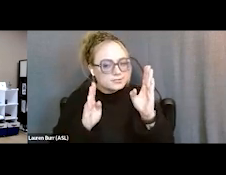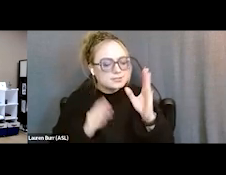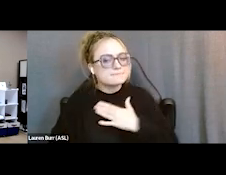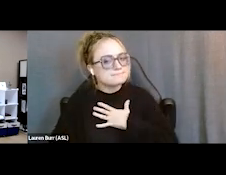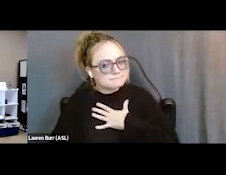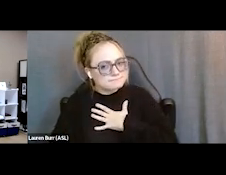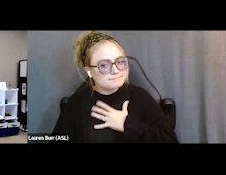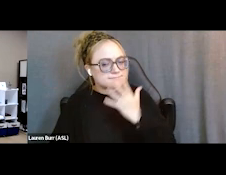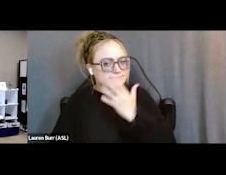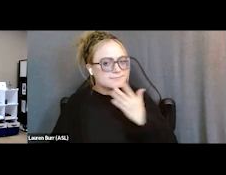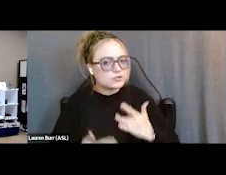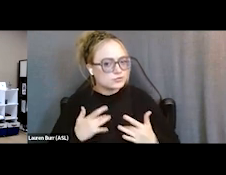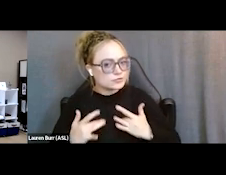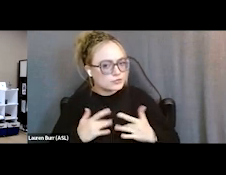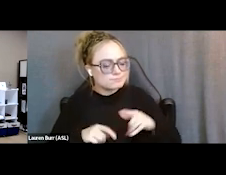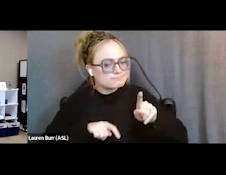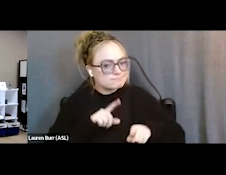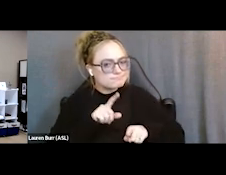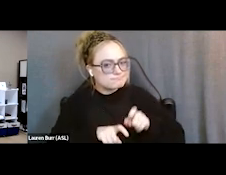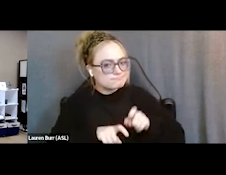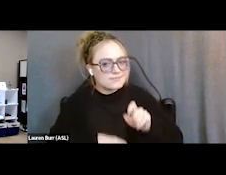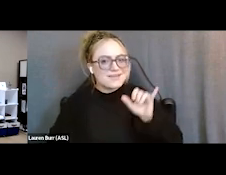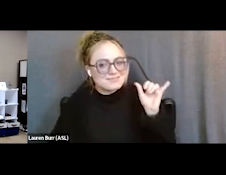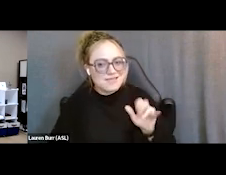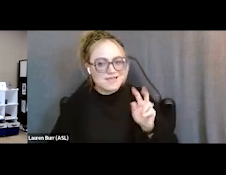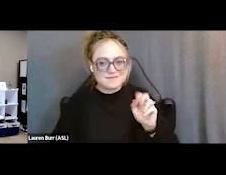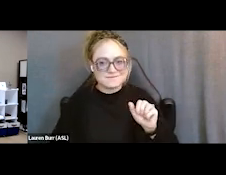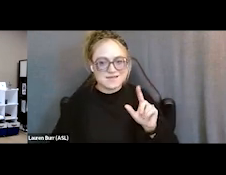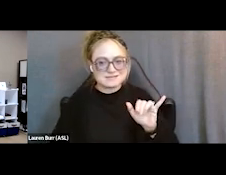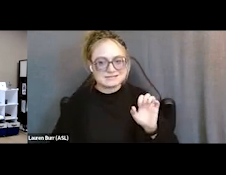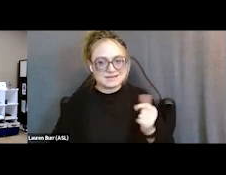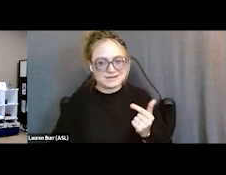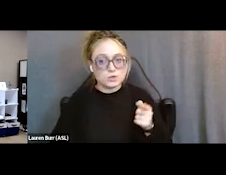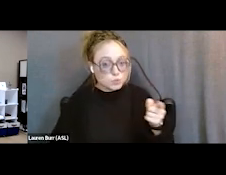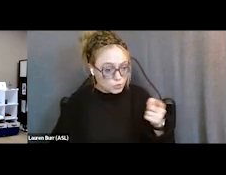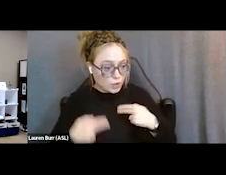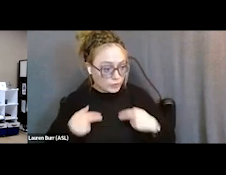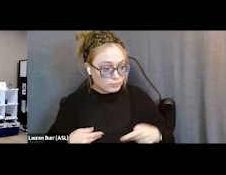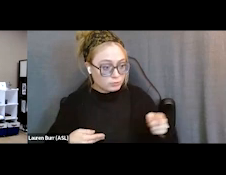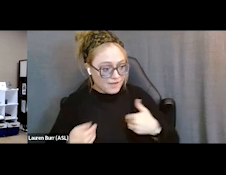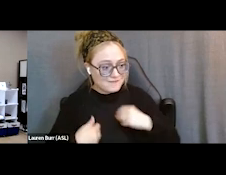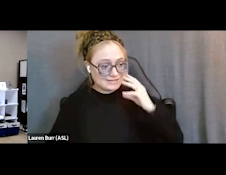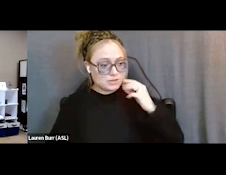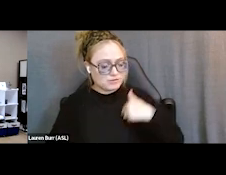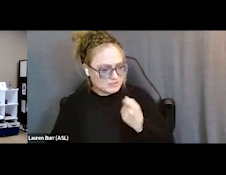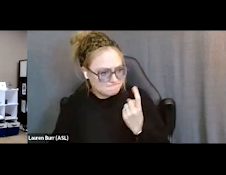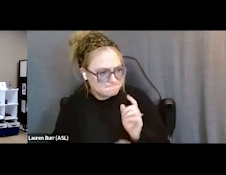asking questions, this is validating, I'm validating that like you are a human with experiences right now. Reflect accurately.